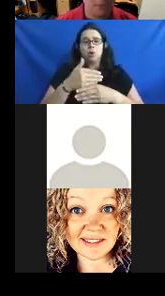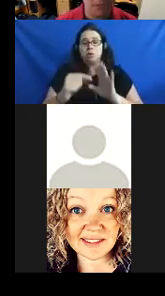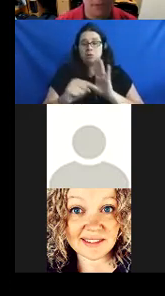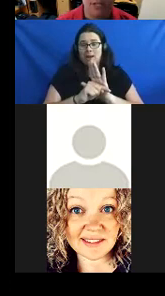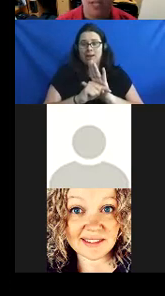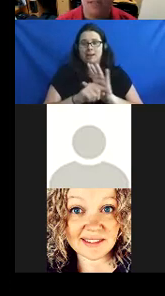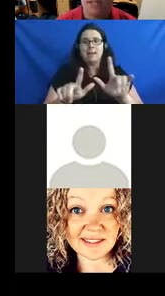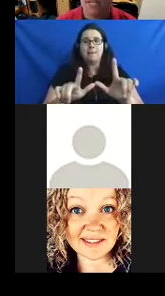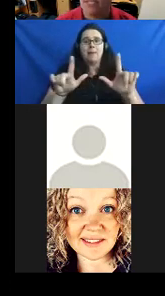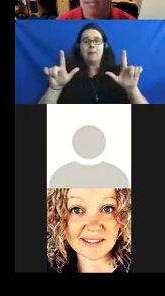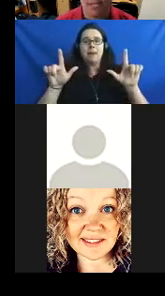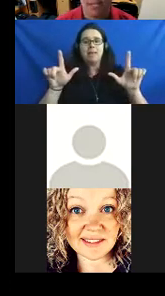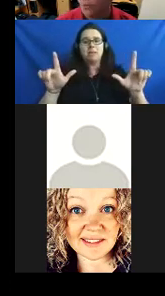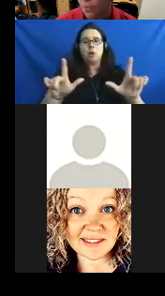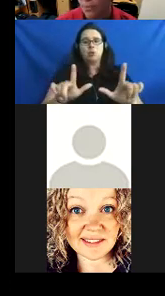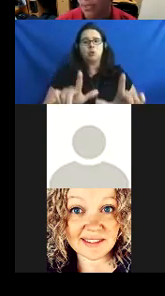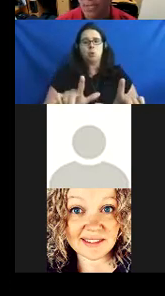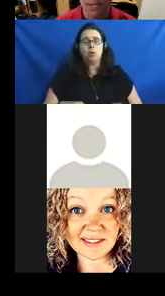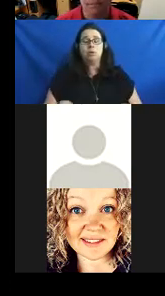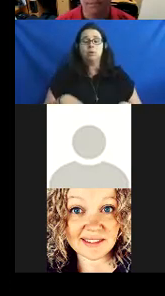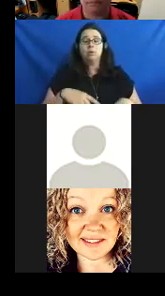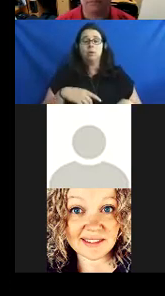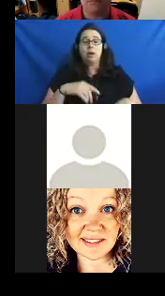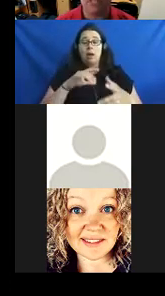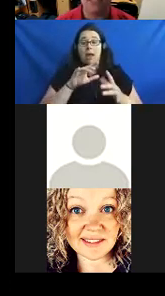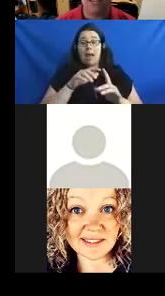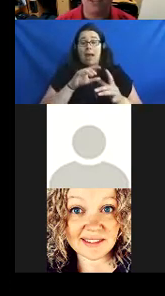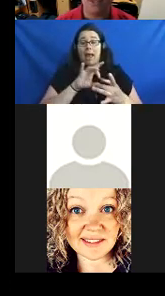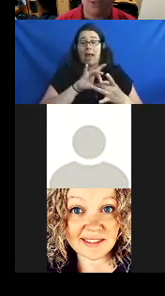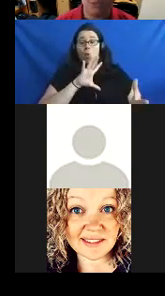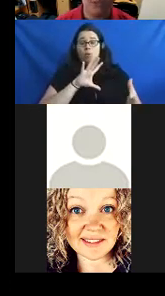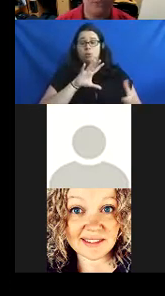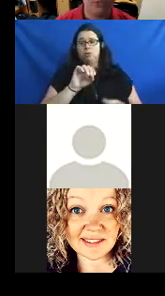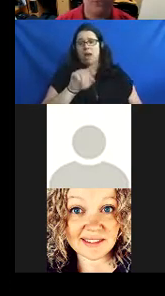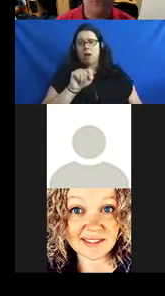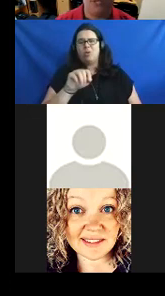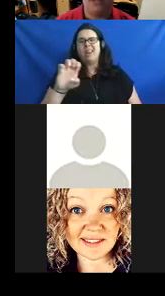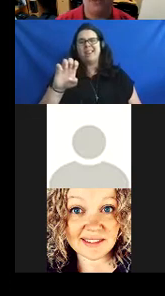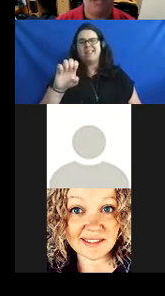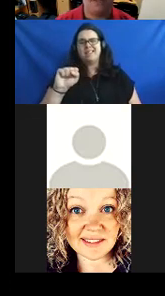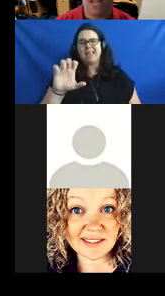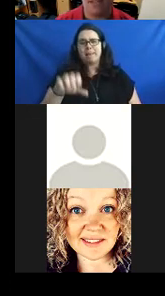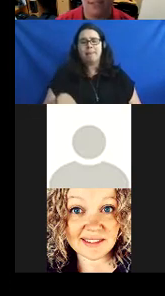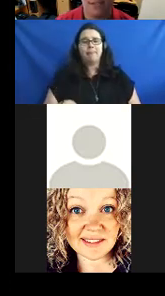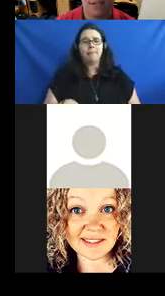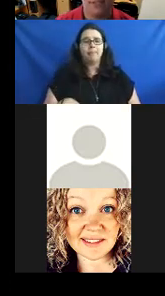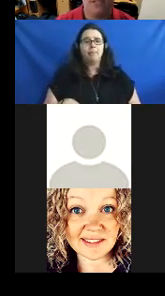BIGGER OR SMALLER. IF I NEED IT TO EXIT, I USE WINDOWS ESCAPE. I CAN USE THE ACCESS SETTINGS.